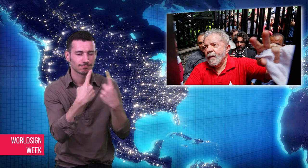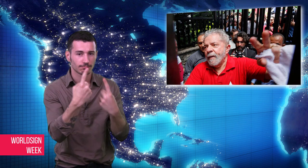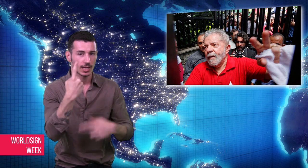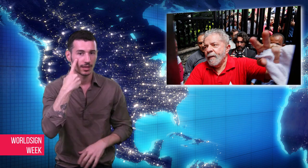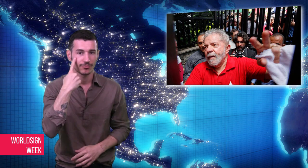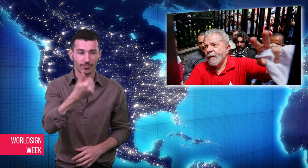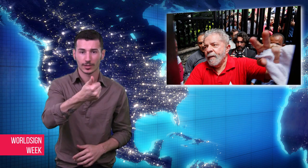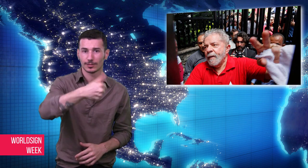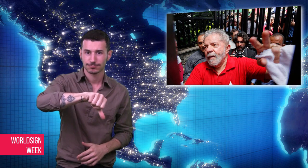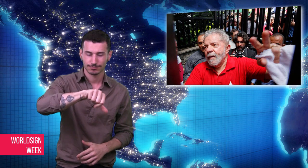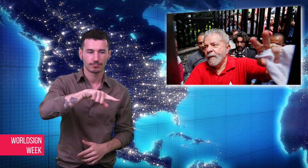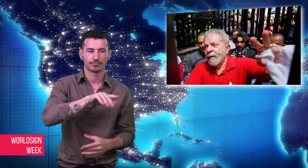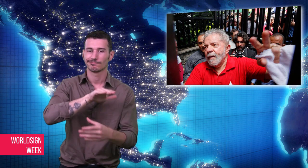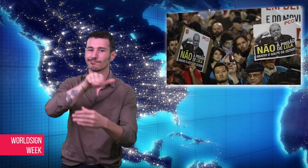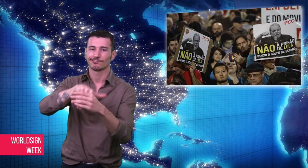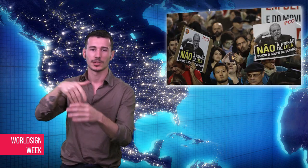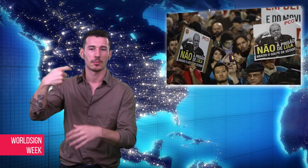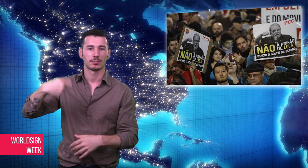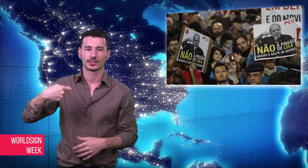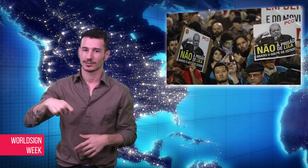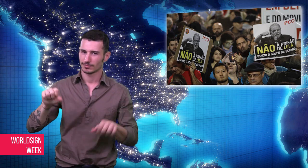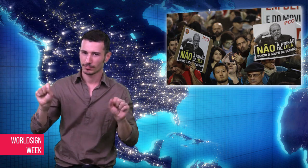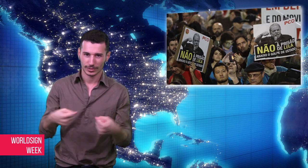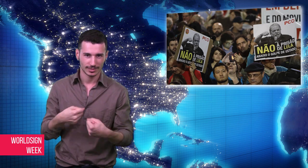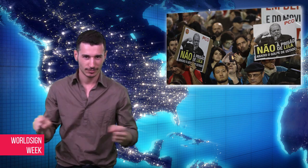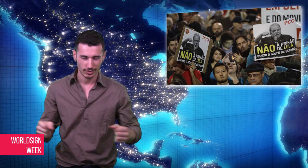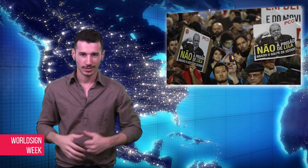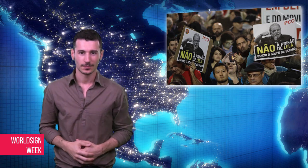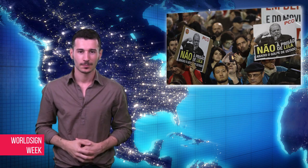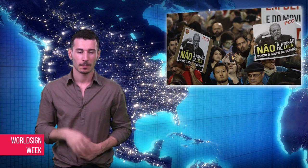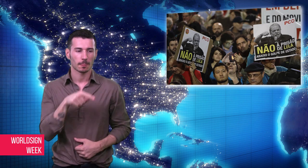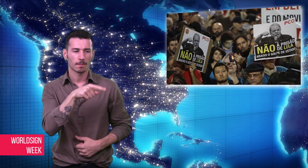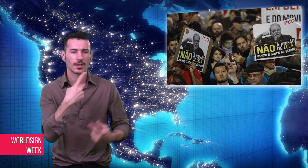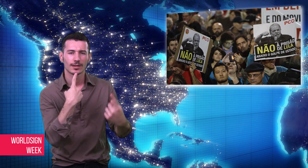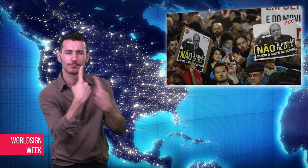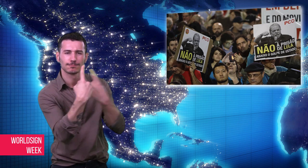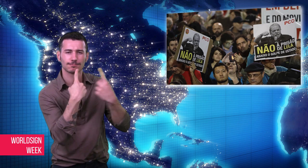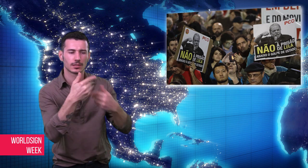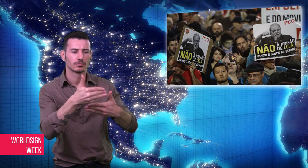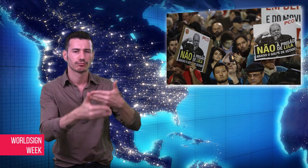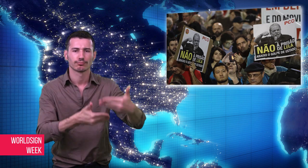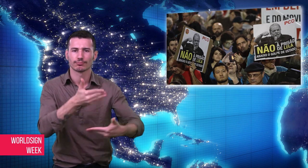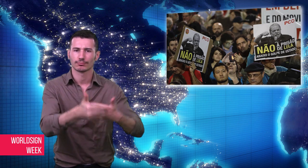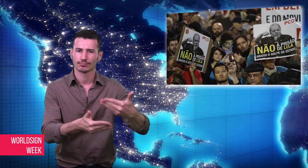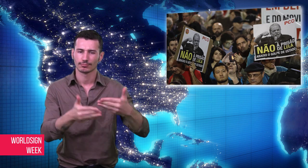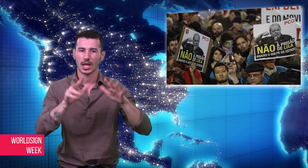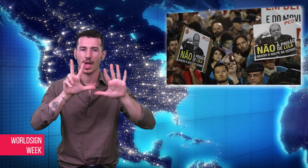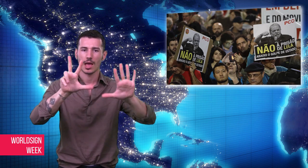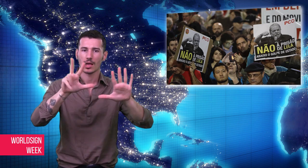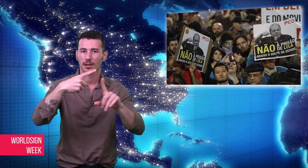is upheld. The appeals process could be